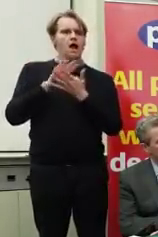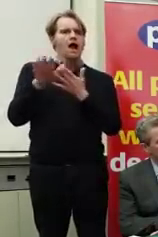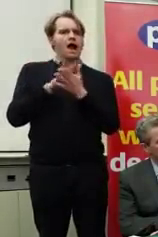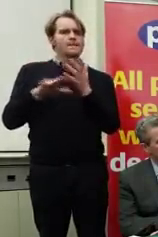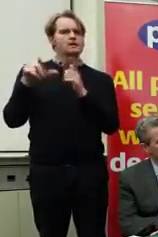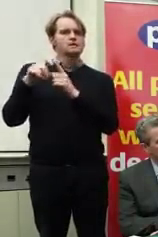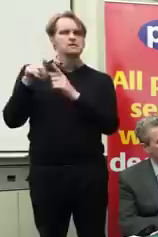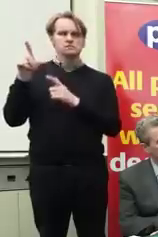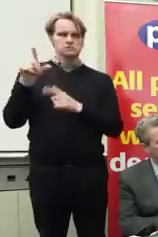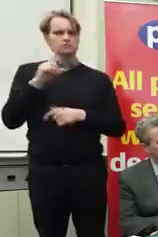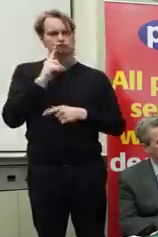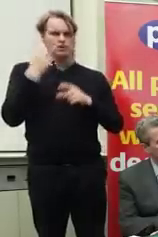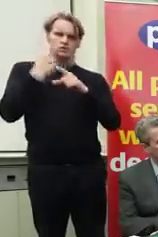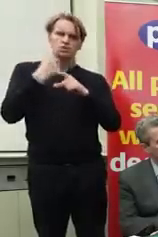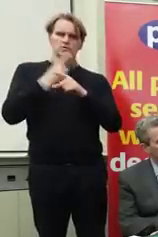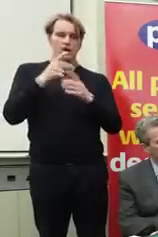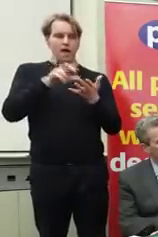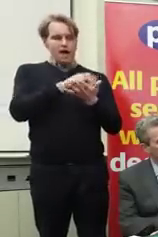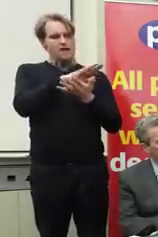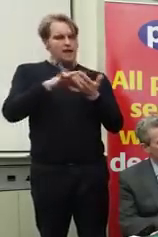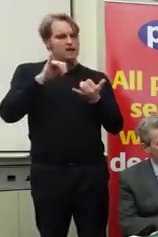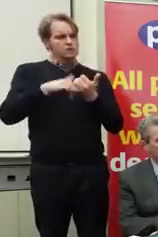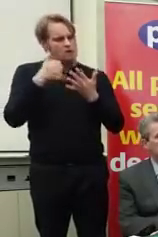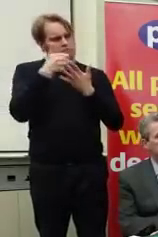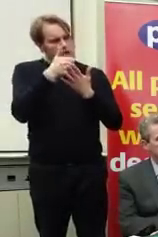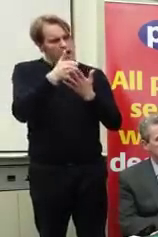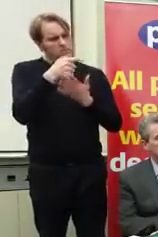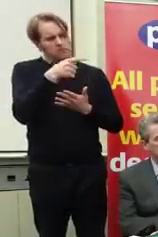settlement that there is for the NHS workers and again just raise that well